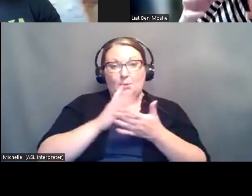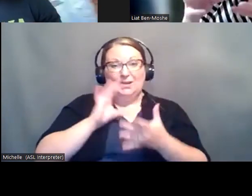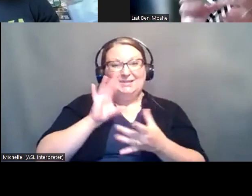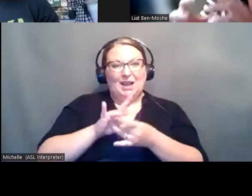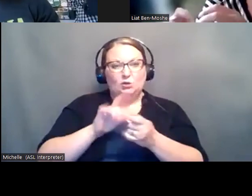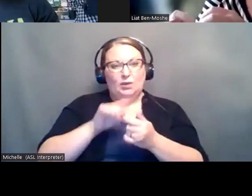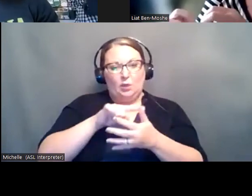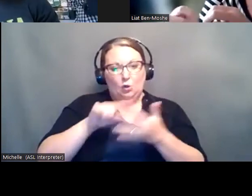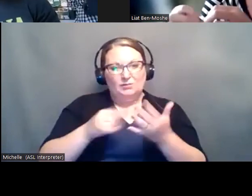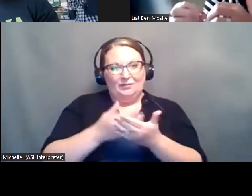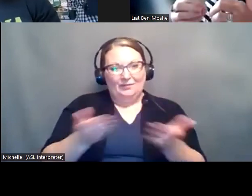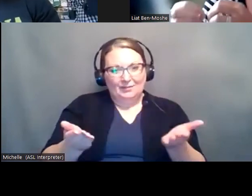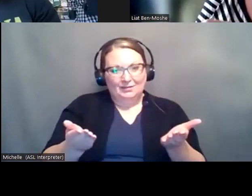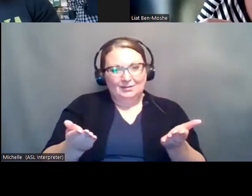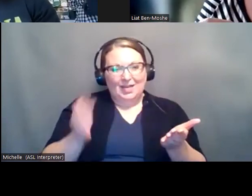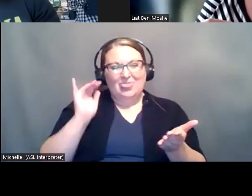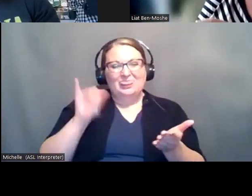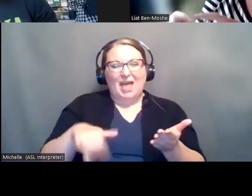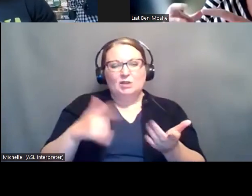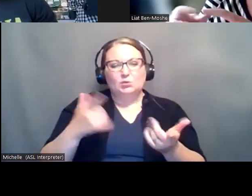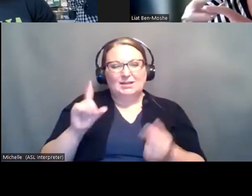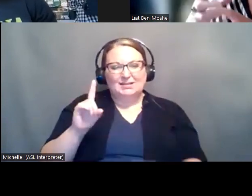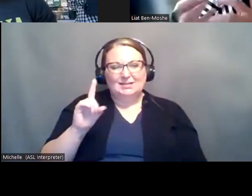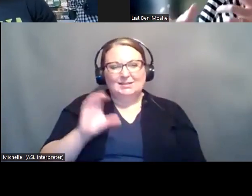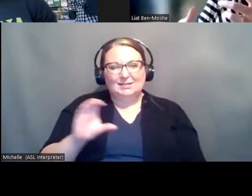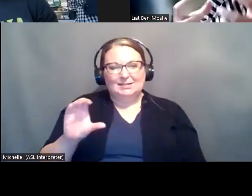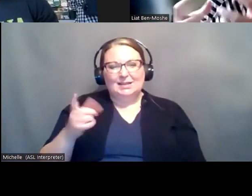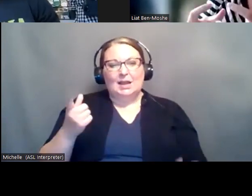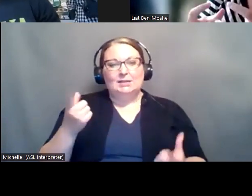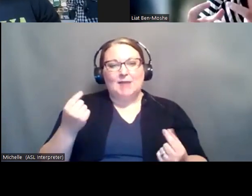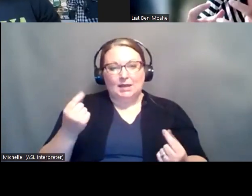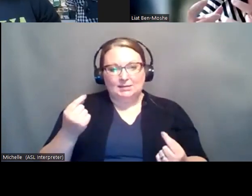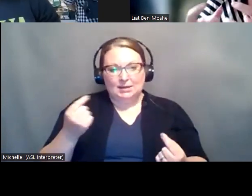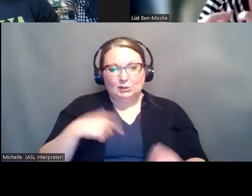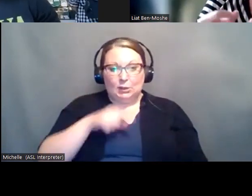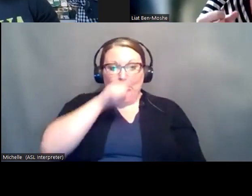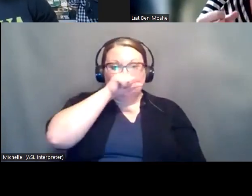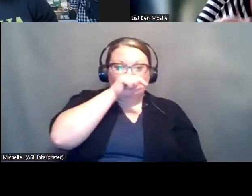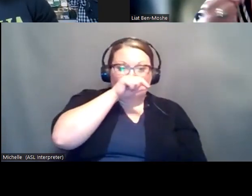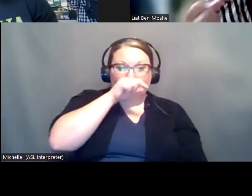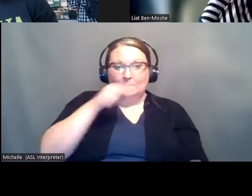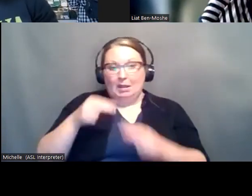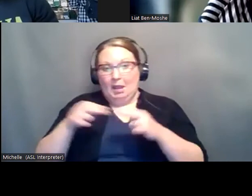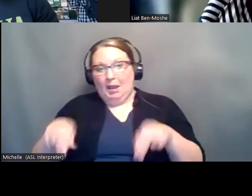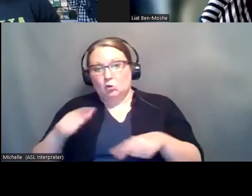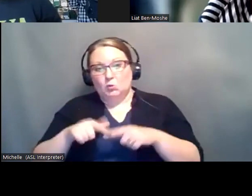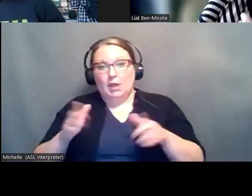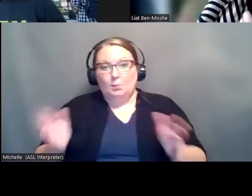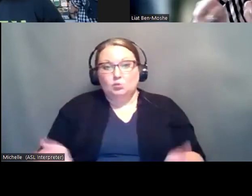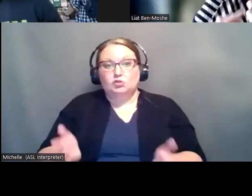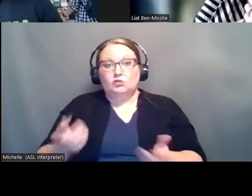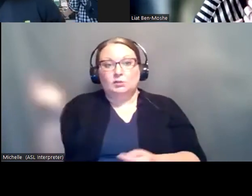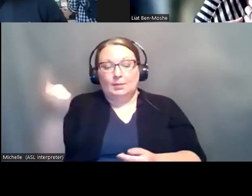And that is what a DCCC does. So it is a chicken and the egg, right? Like you can't push for something unless you have the people